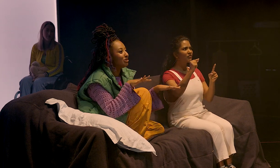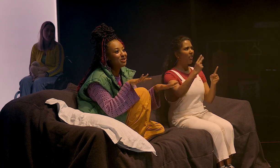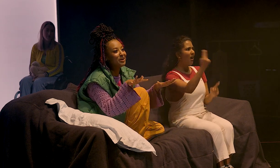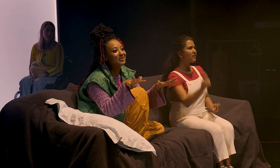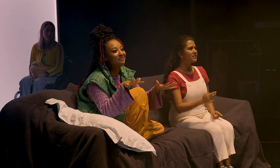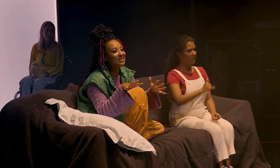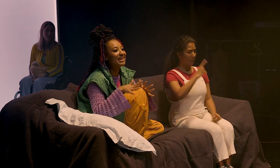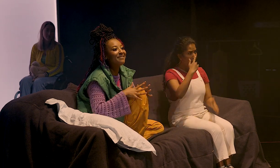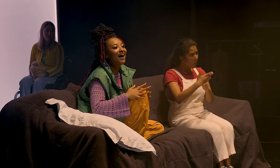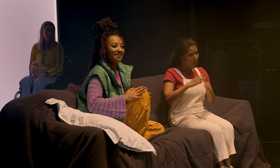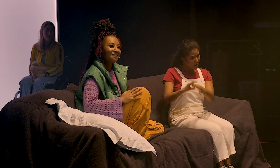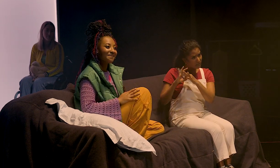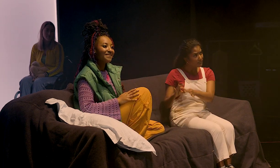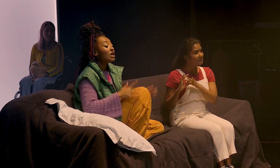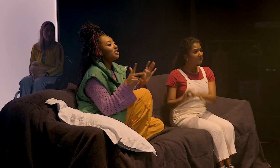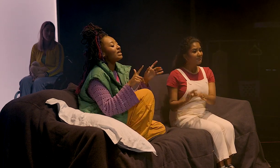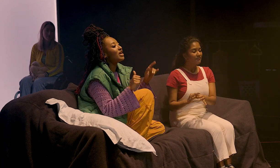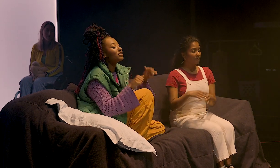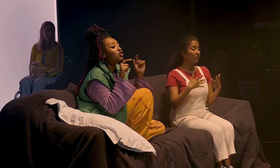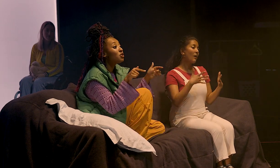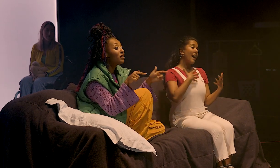and that we should do something together. She says she has a two-month